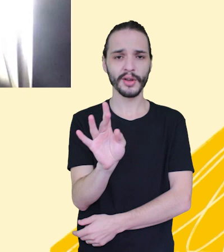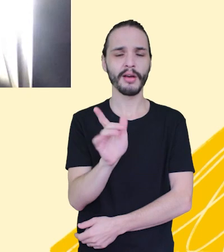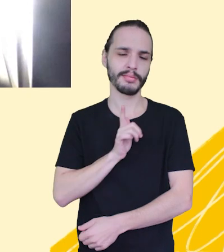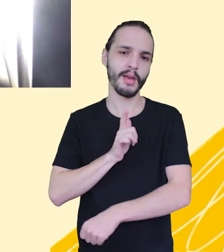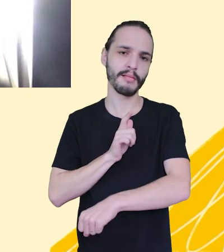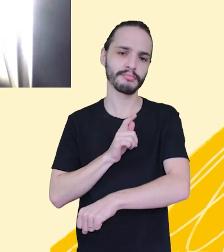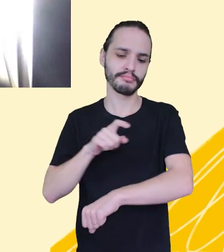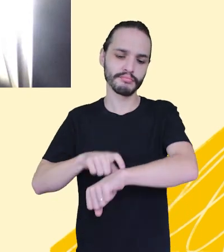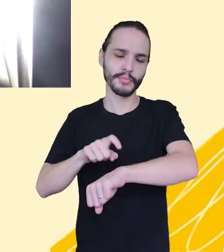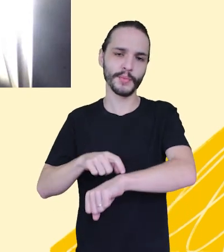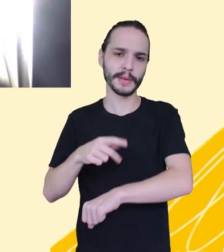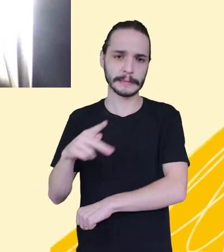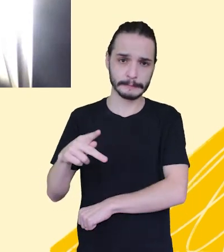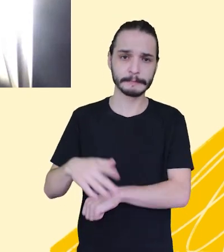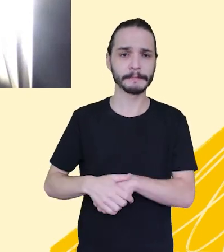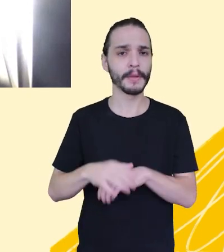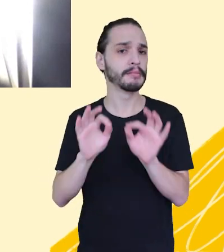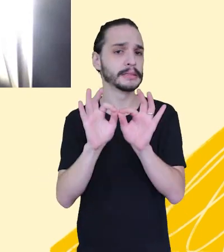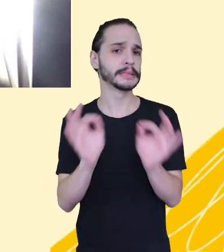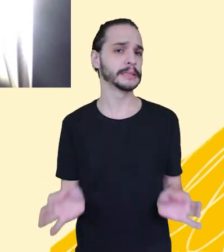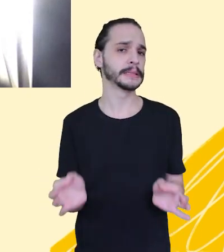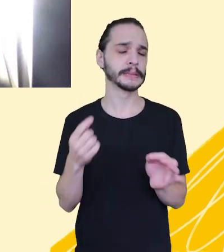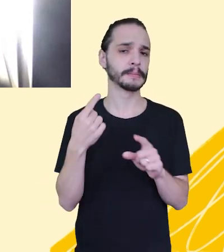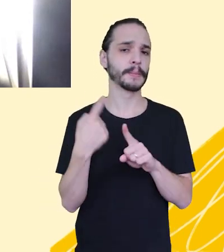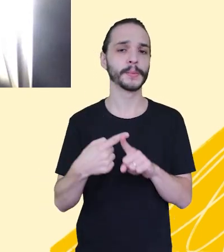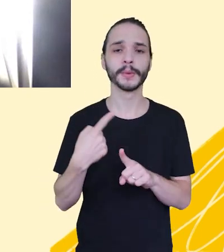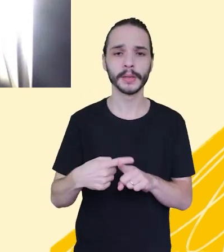So this is quite simple, because then...